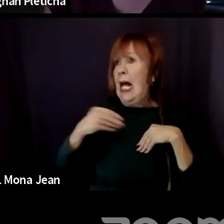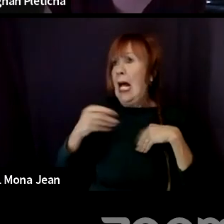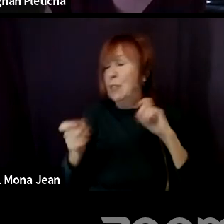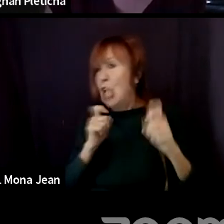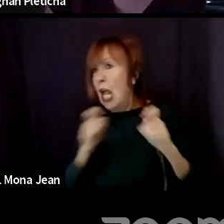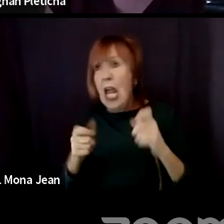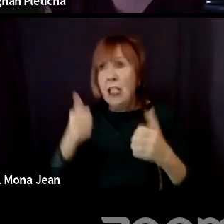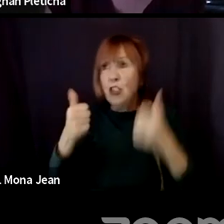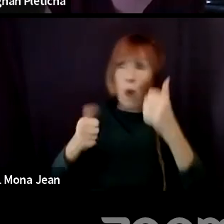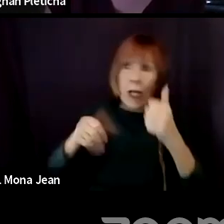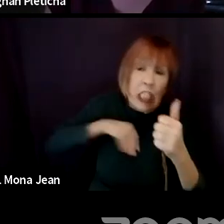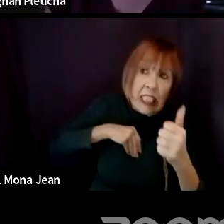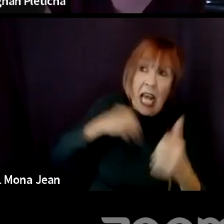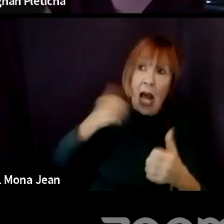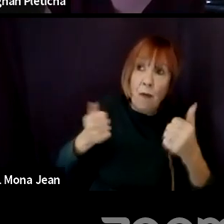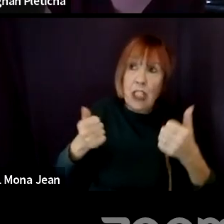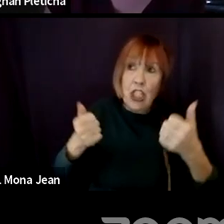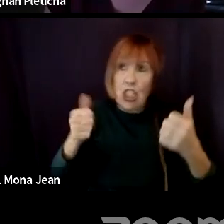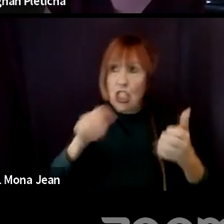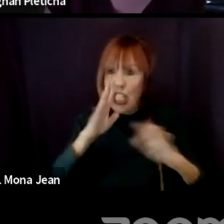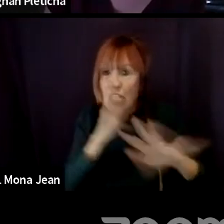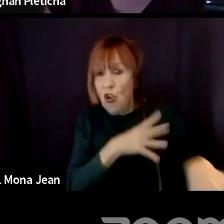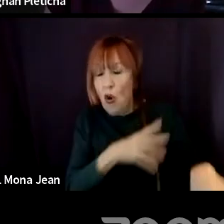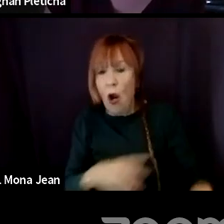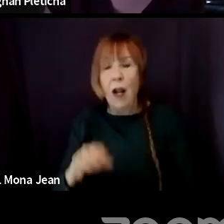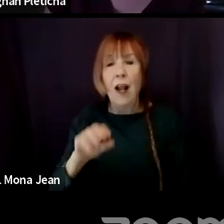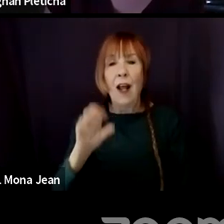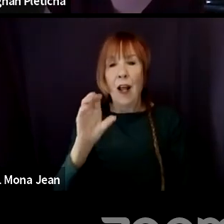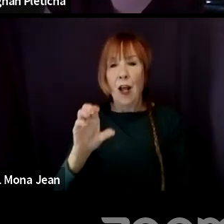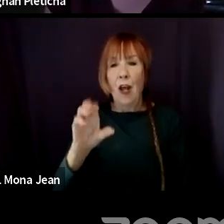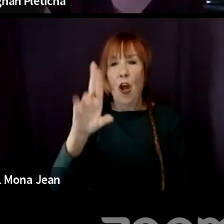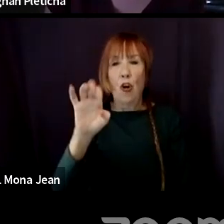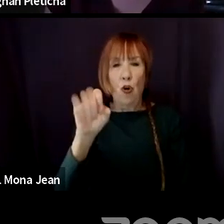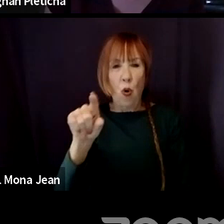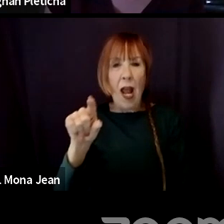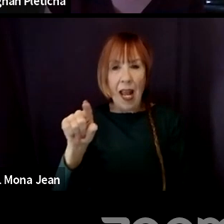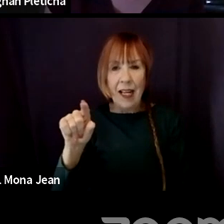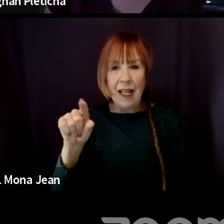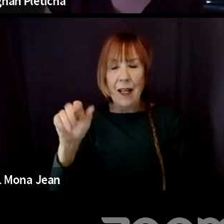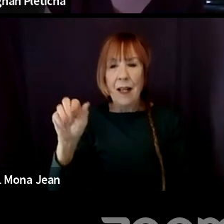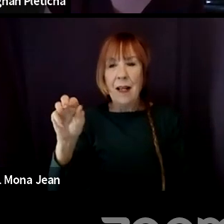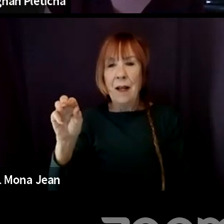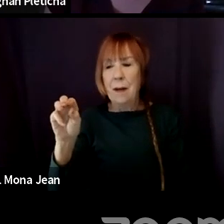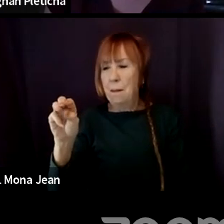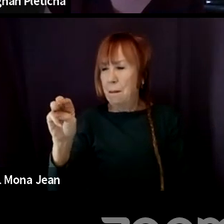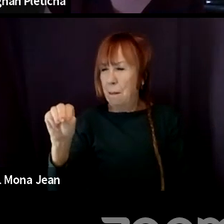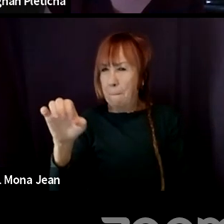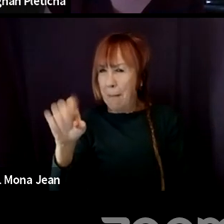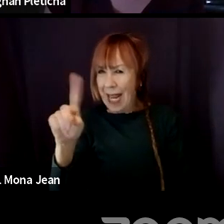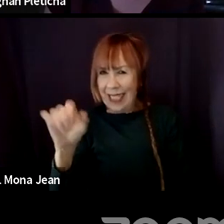Well, Craig Mazin, and I know you listen to him all the time. He always says, it really it's always about the story,